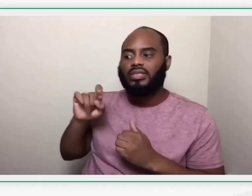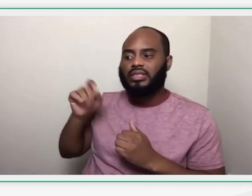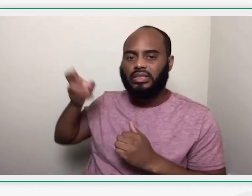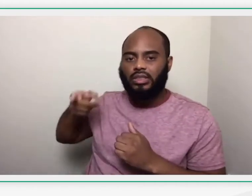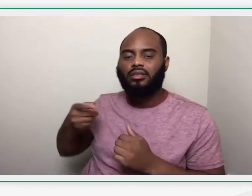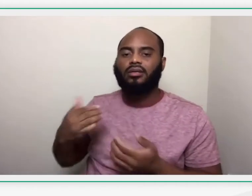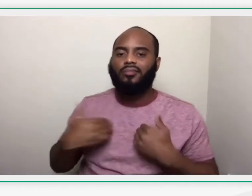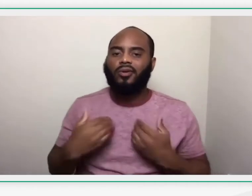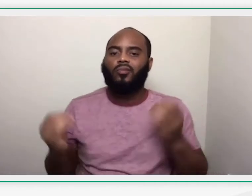with credit history,